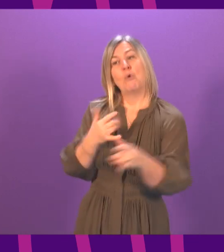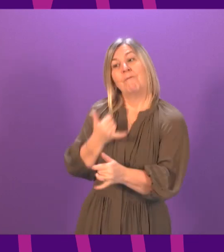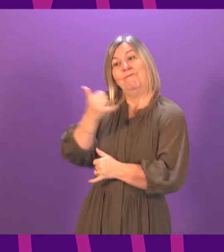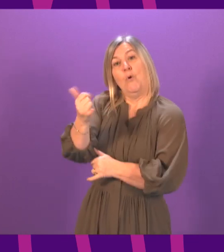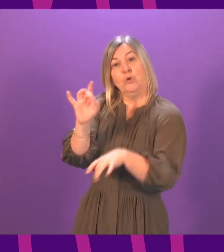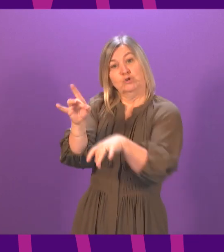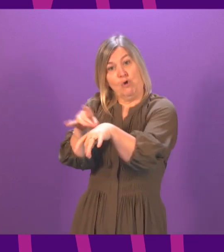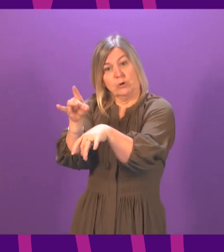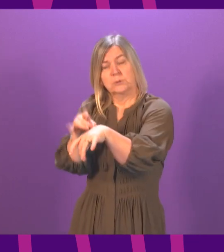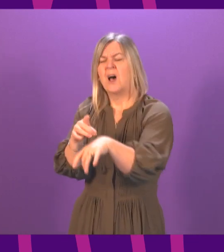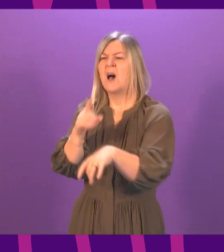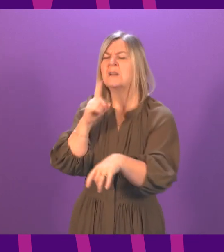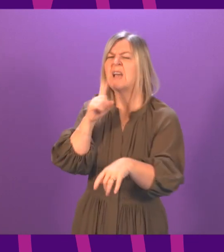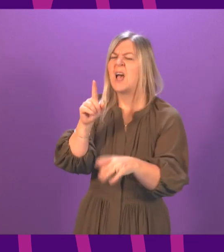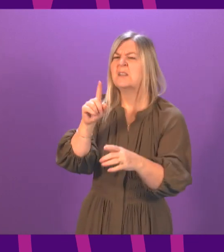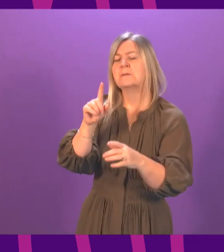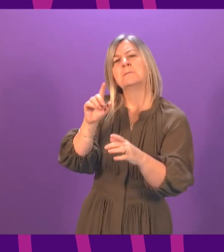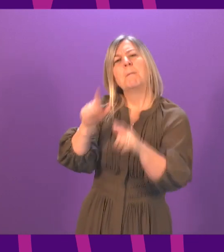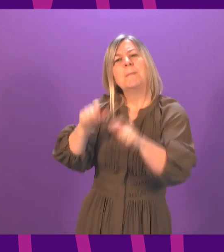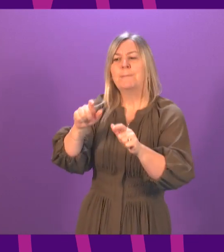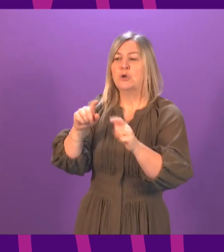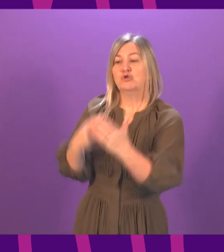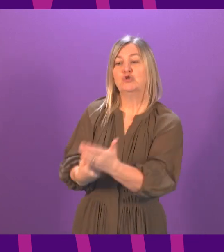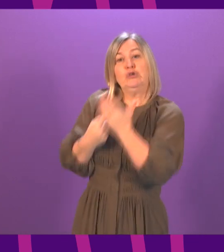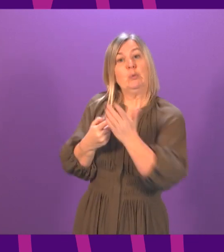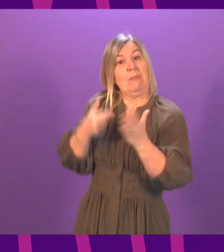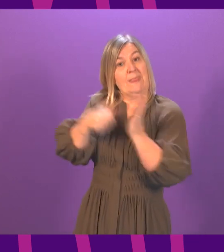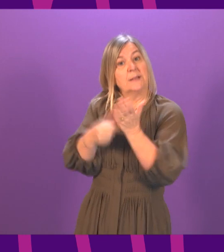receiving shielding letters would be vaccinated at the practice, but that the practice had no